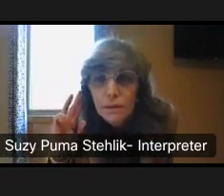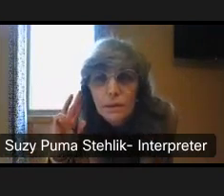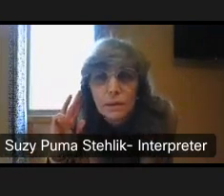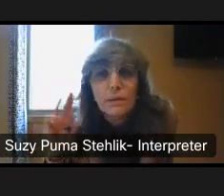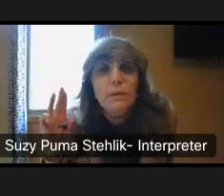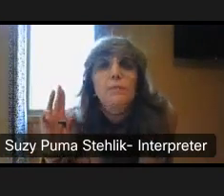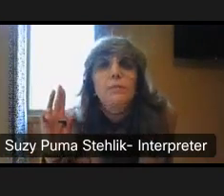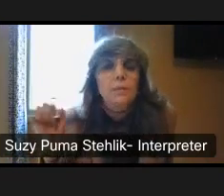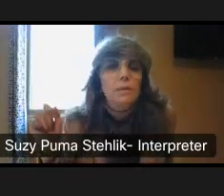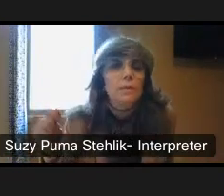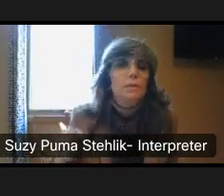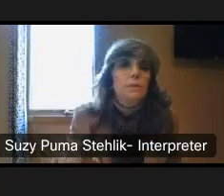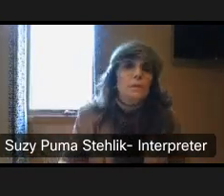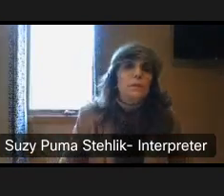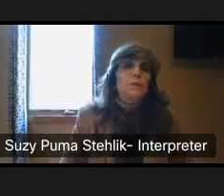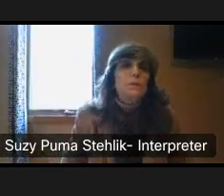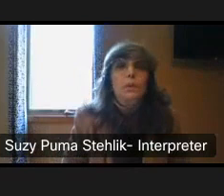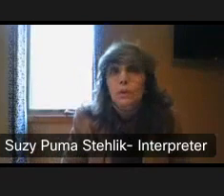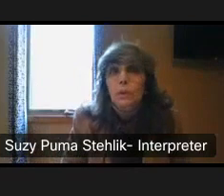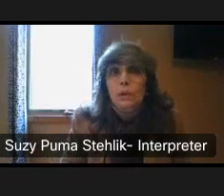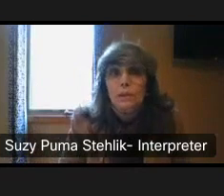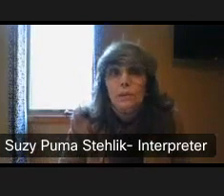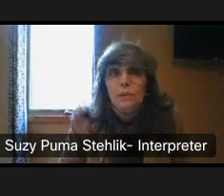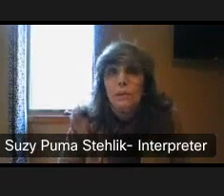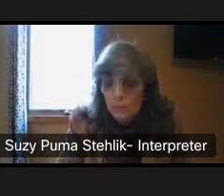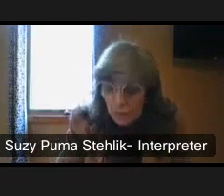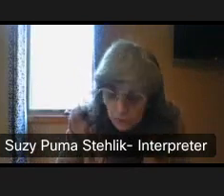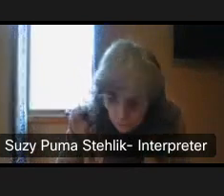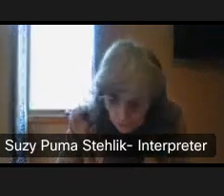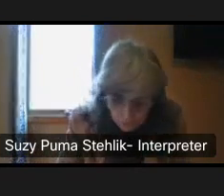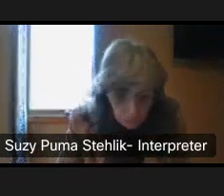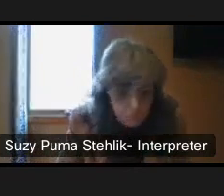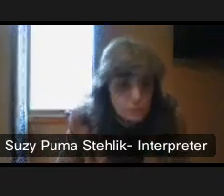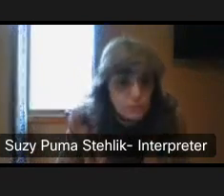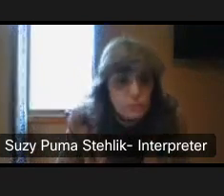1 last question, um, okay. Yeah.